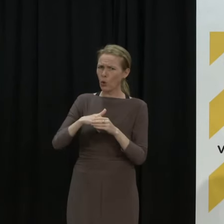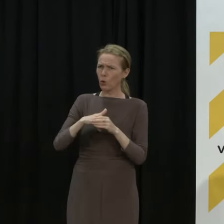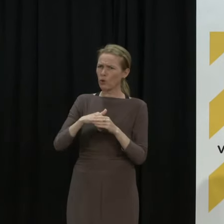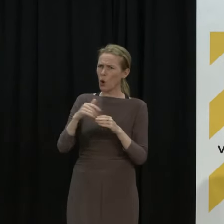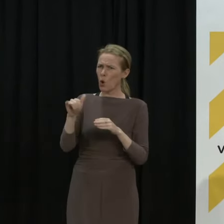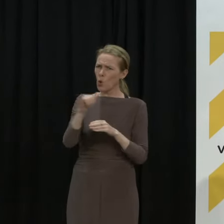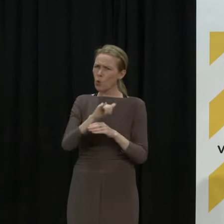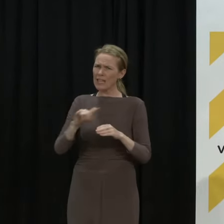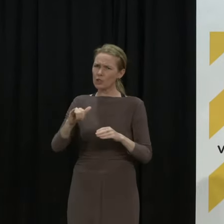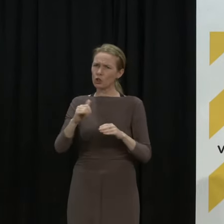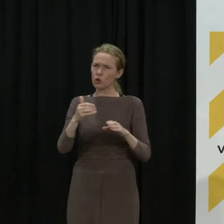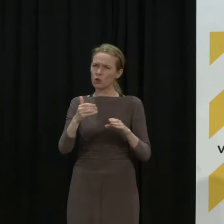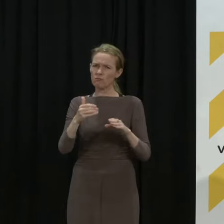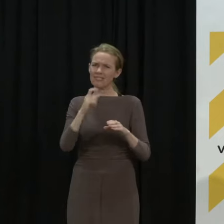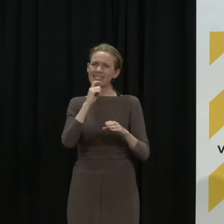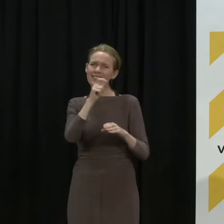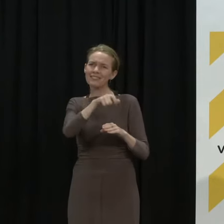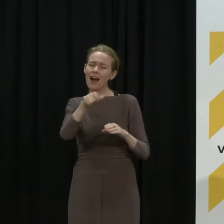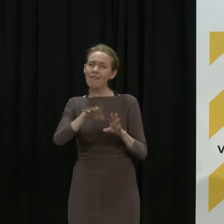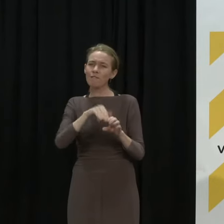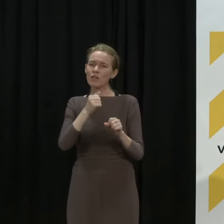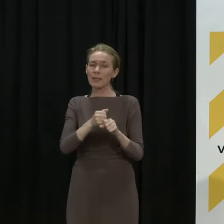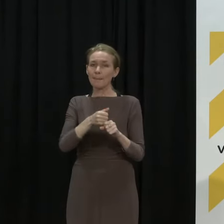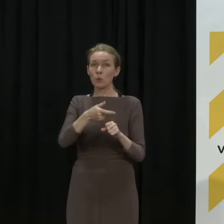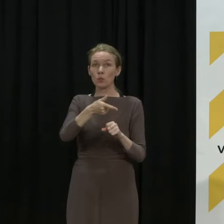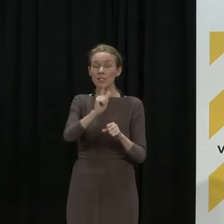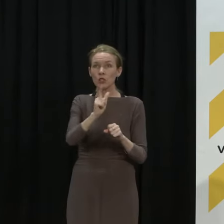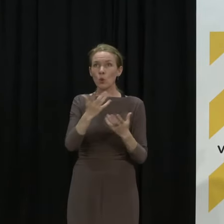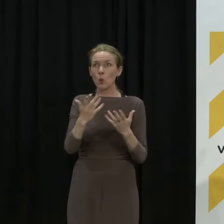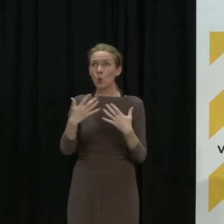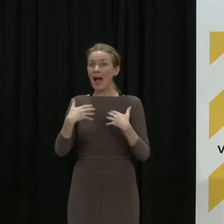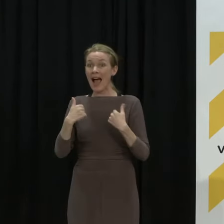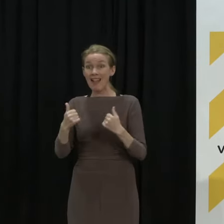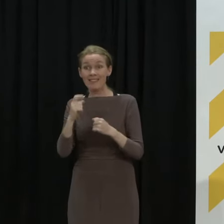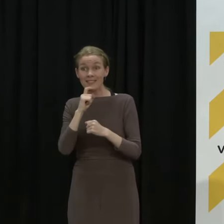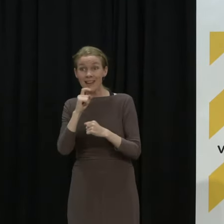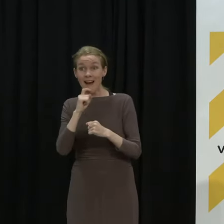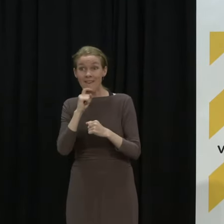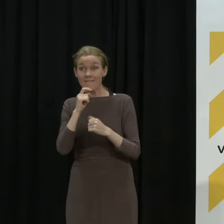Some workforces the people who are not blindsided by this,